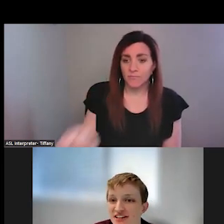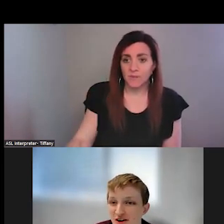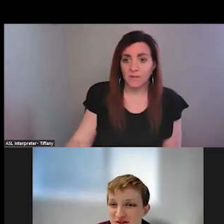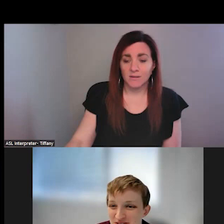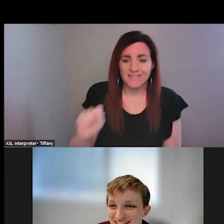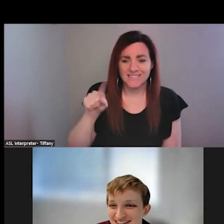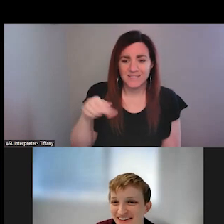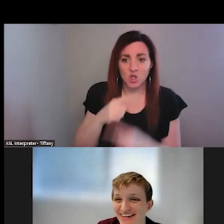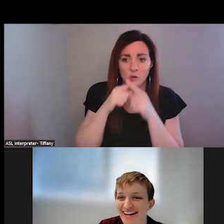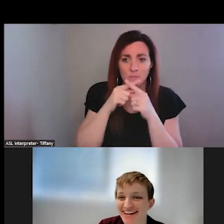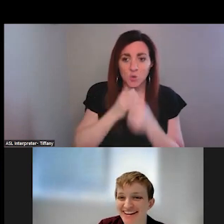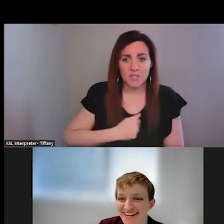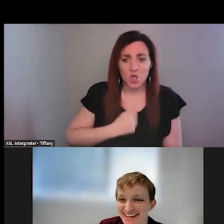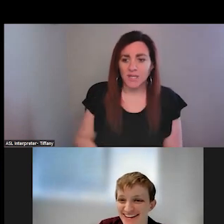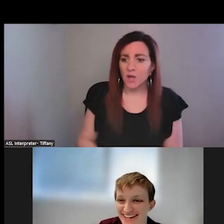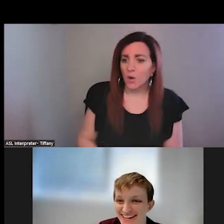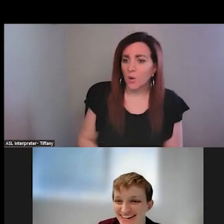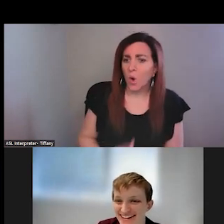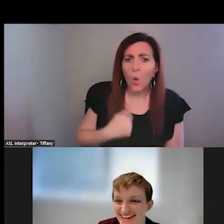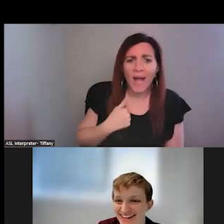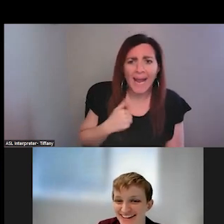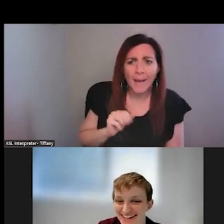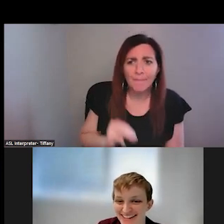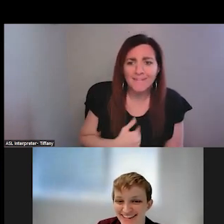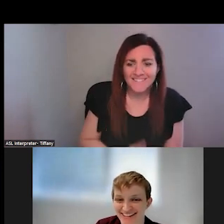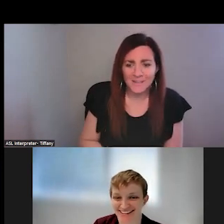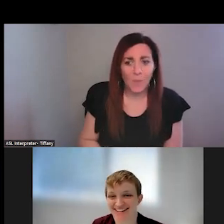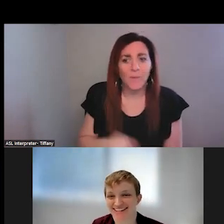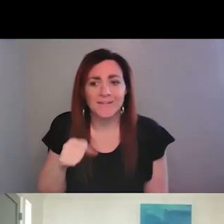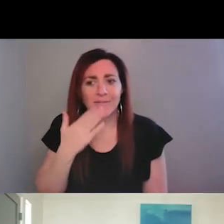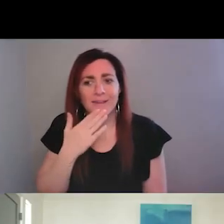YOU ARE ON MUTE. >> THANK YOU FOR LETTING ME.